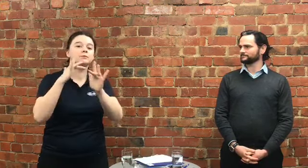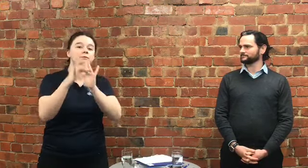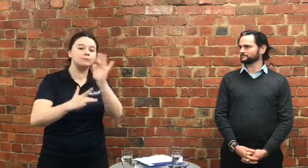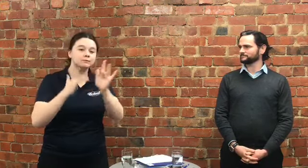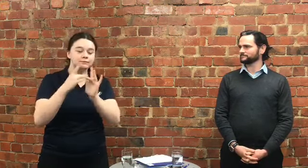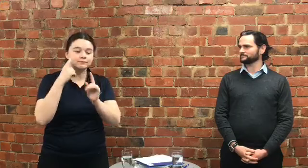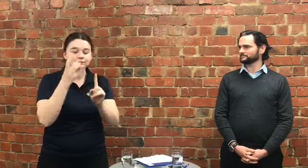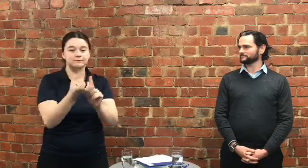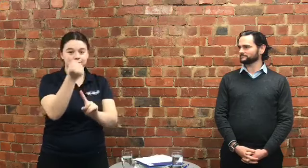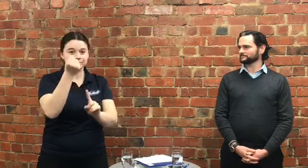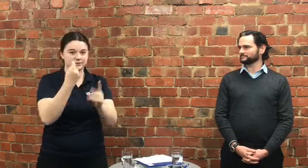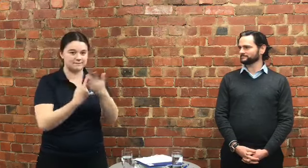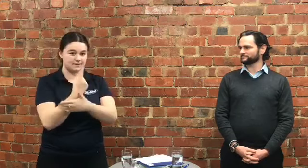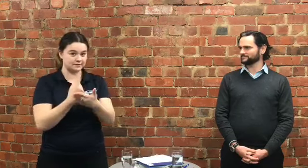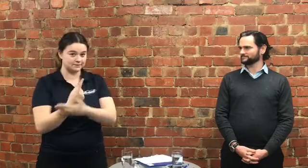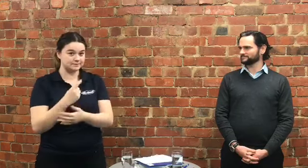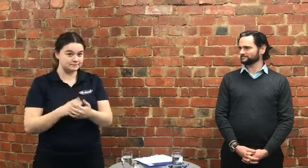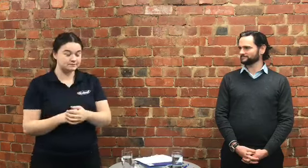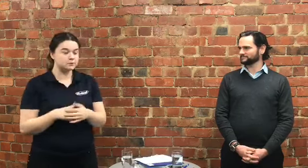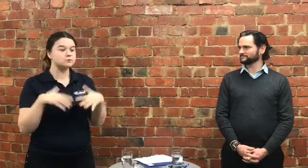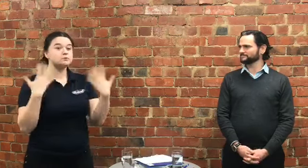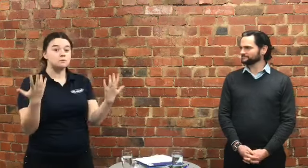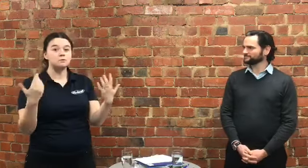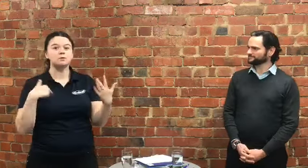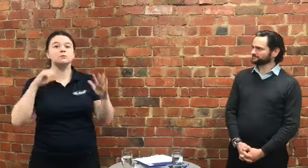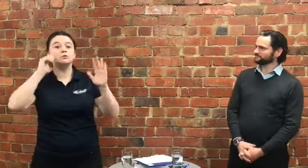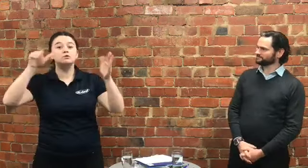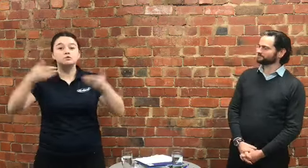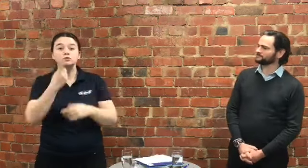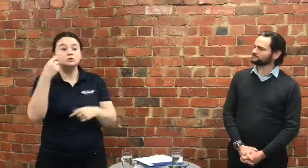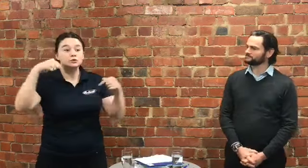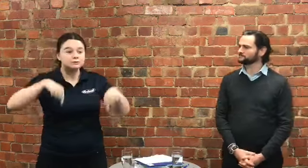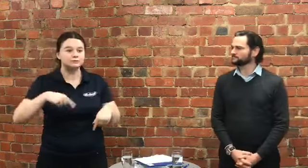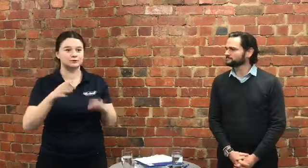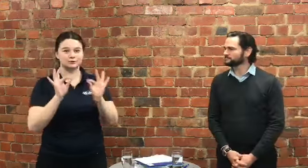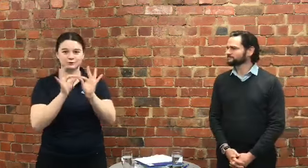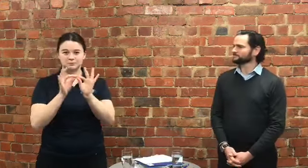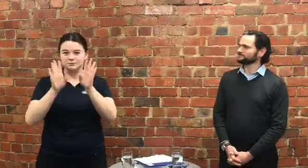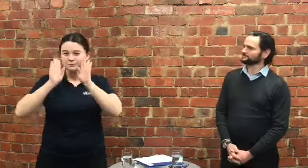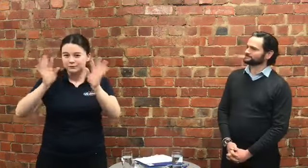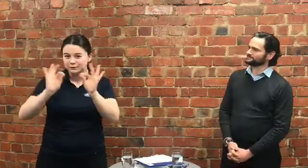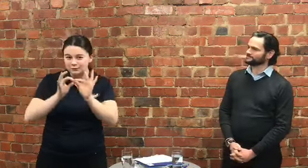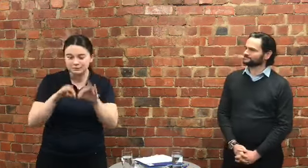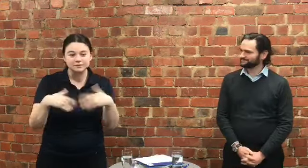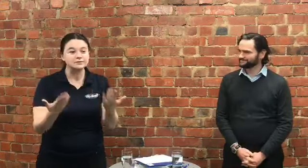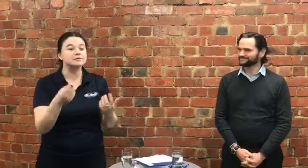So, those of you that have RSVPed, you're either here or you're able to look online.